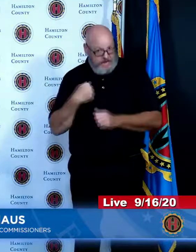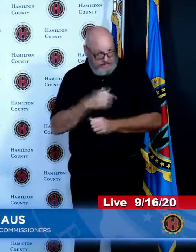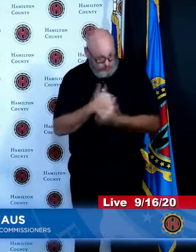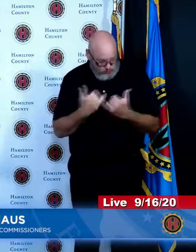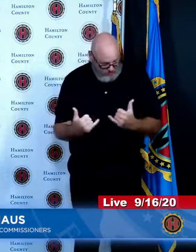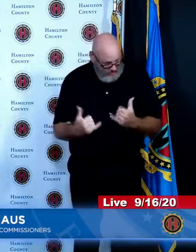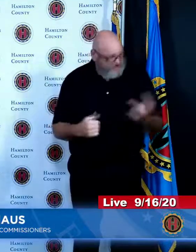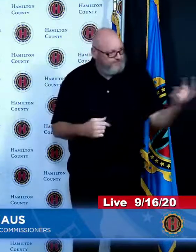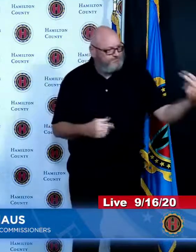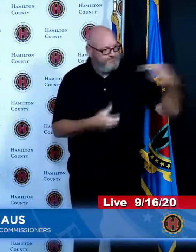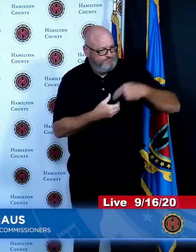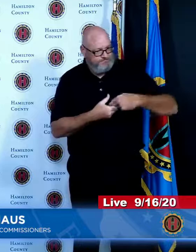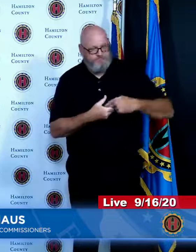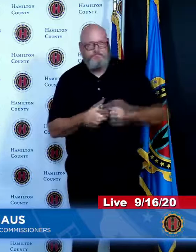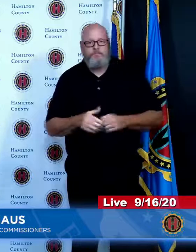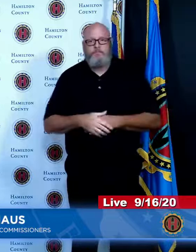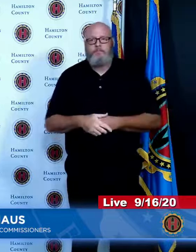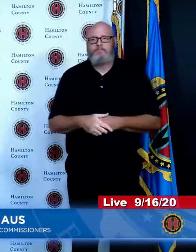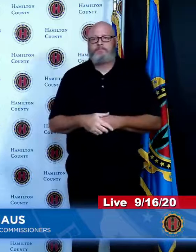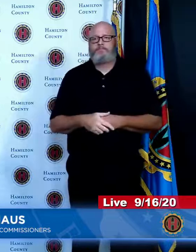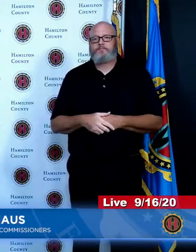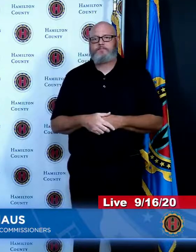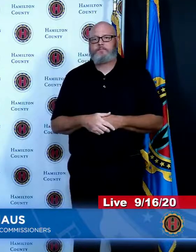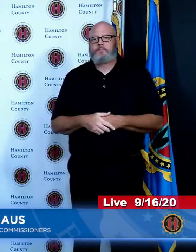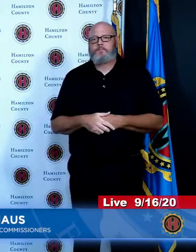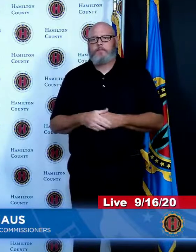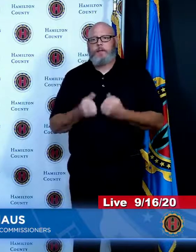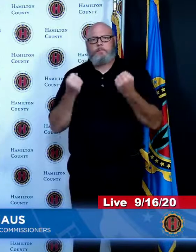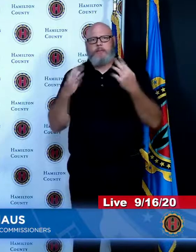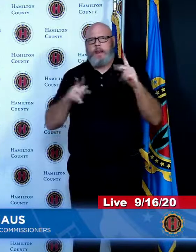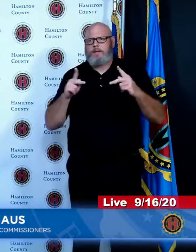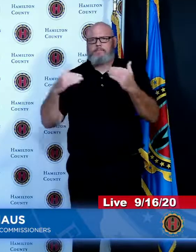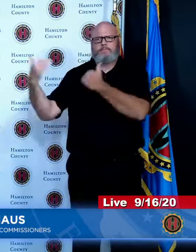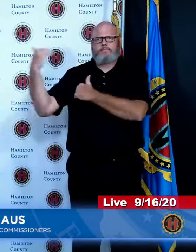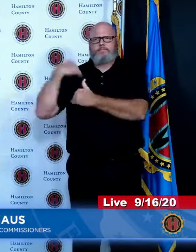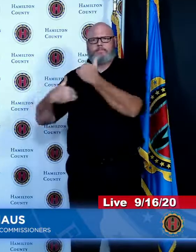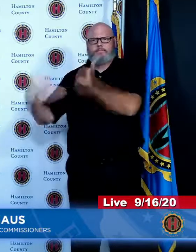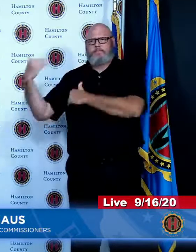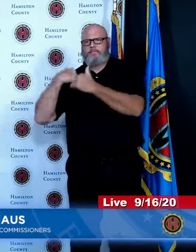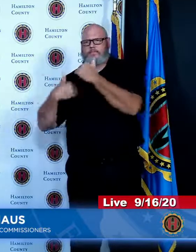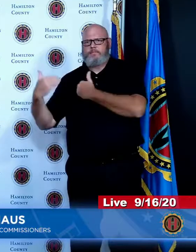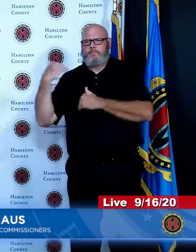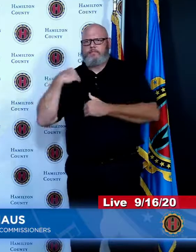whether or not the county is getting ready once a vaccine is available for the storage